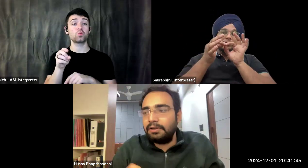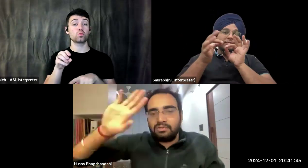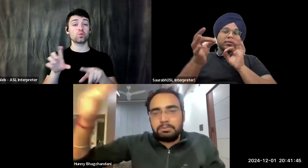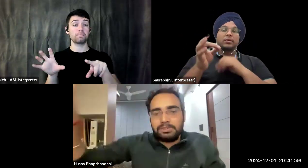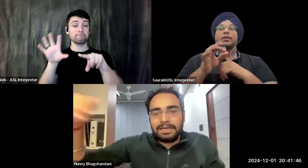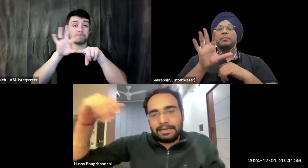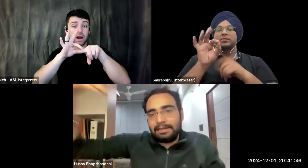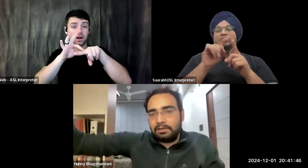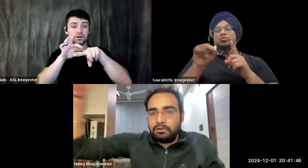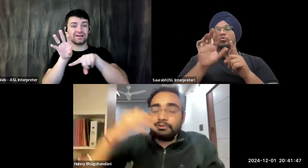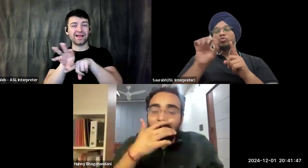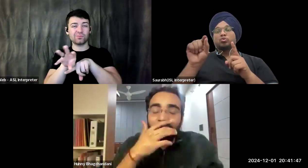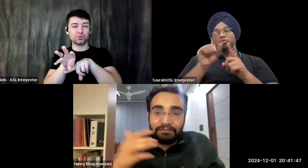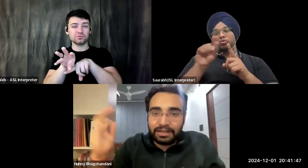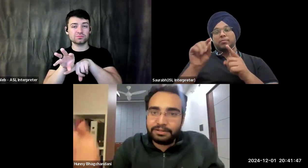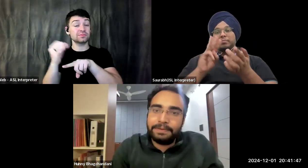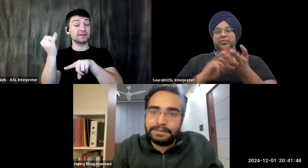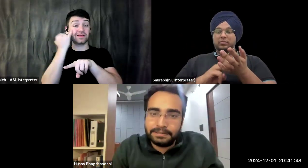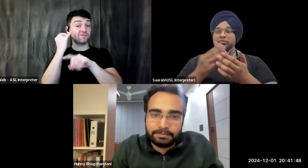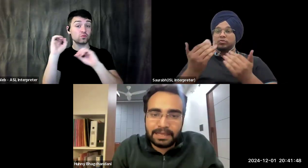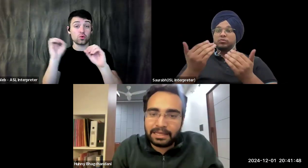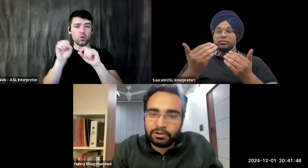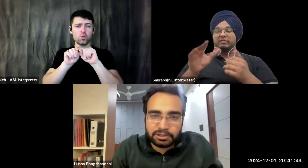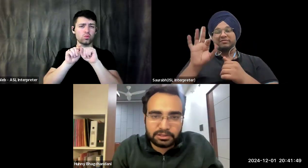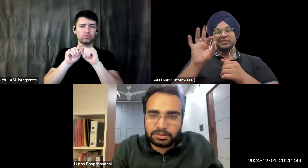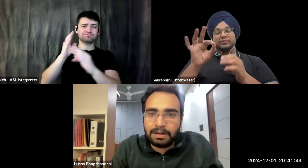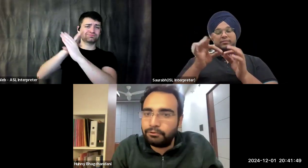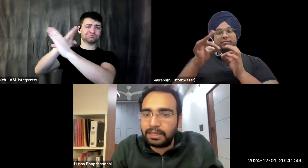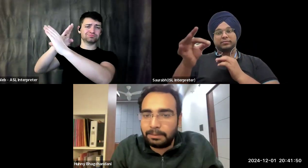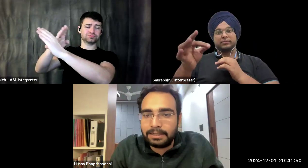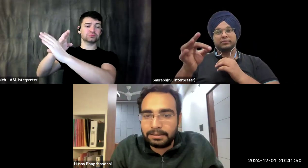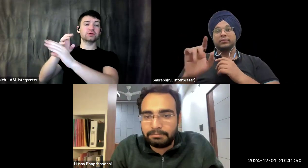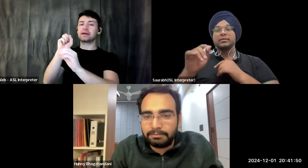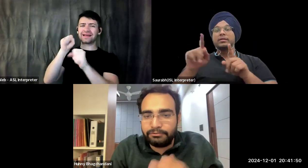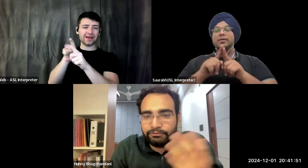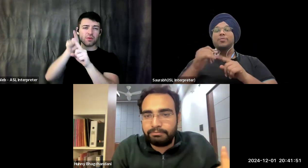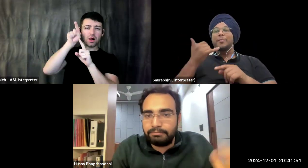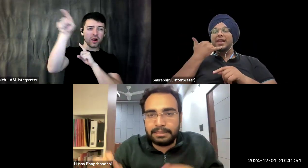So if there's no obstacle, it can go up to 50, 100 meters like your smartphone camera.